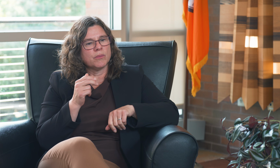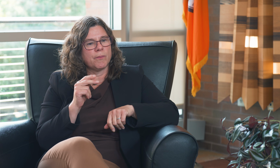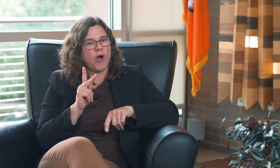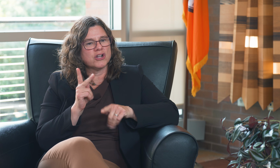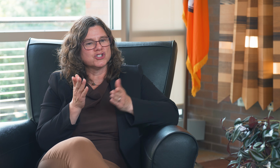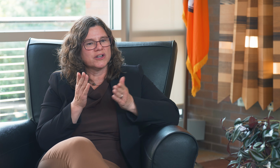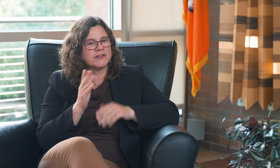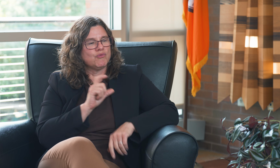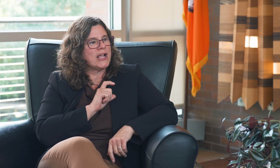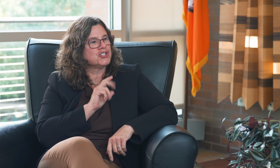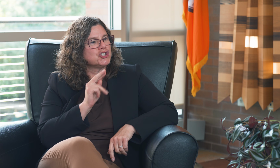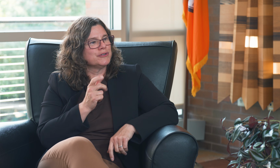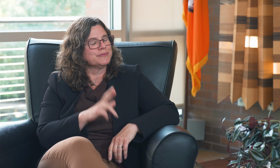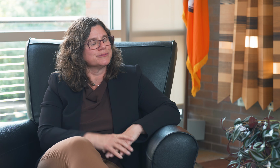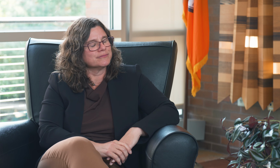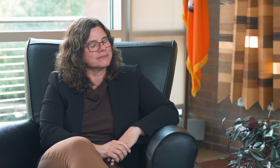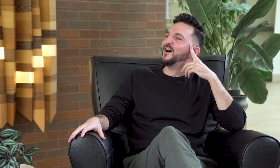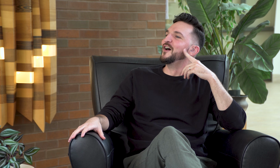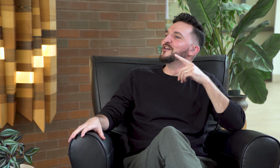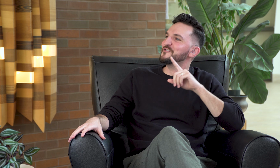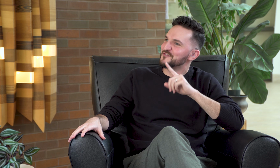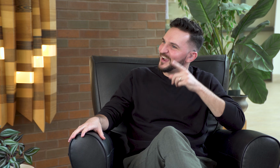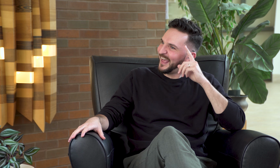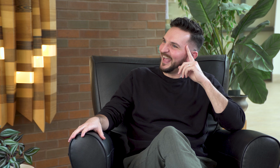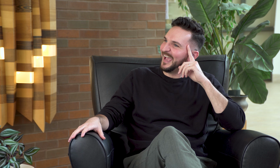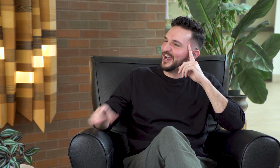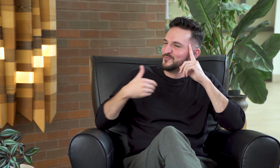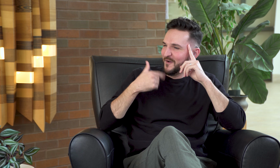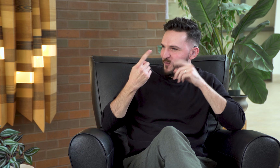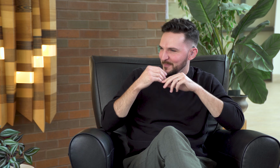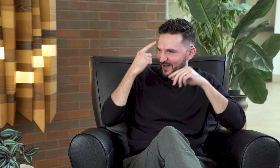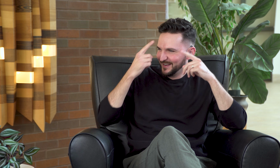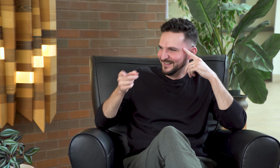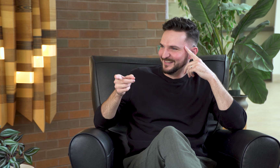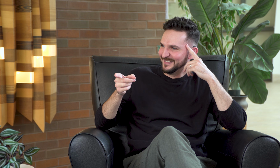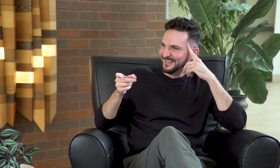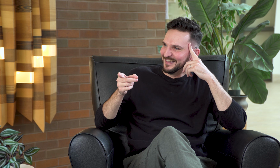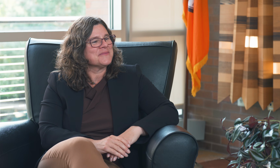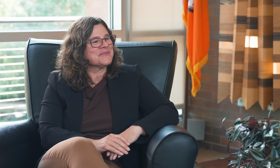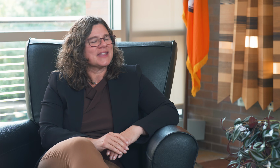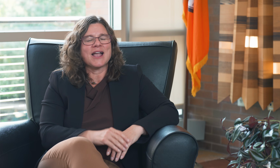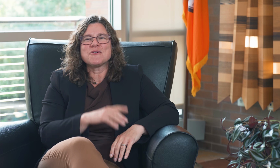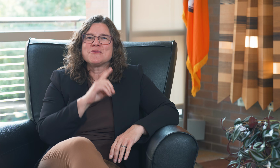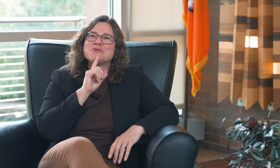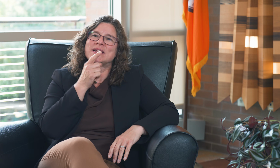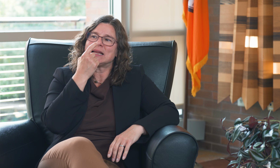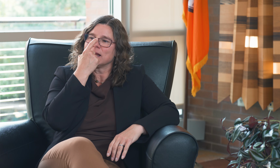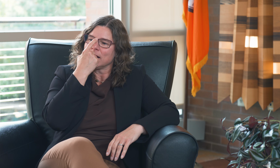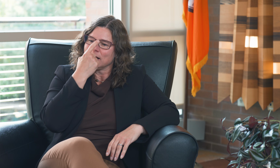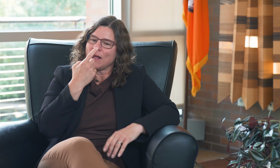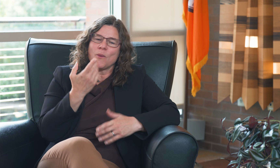I would be a National Park Service ranger. Really? Do you have a park in mind?